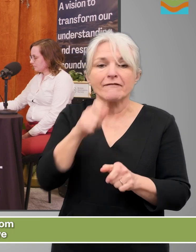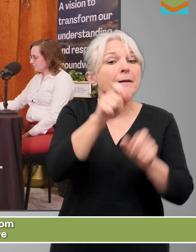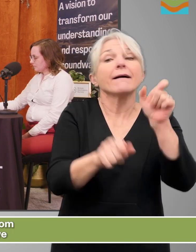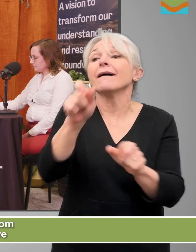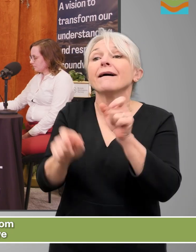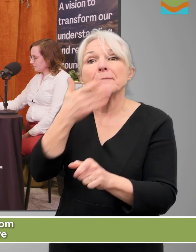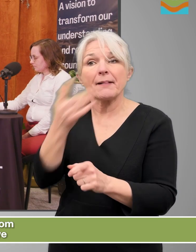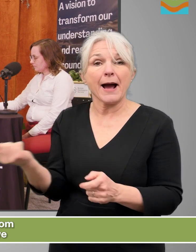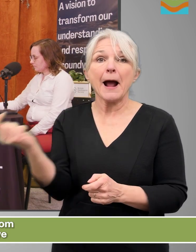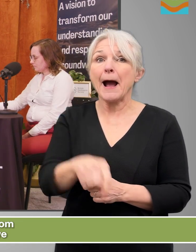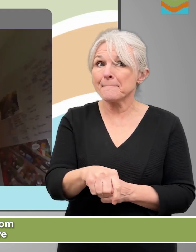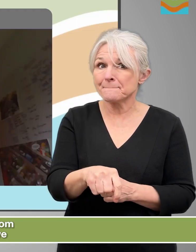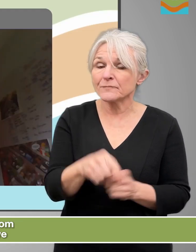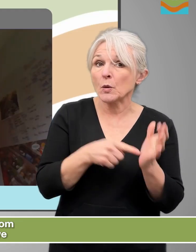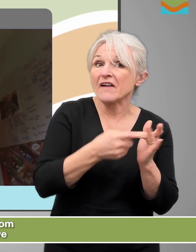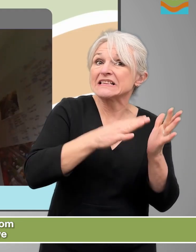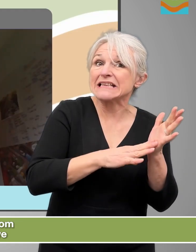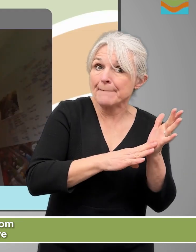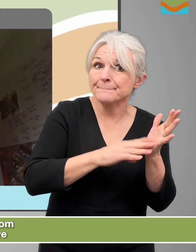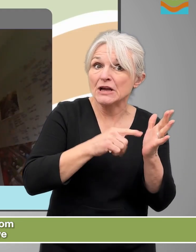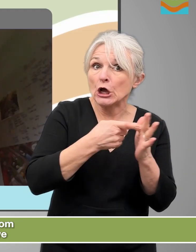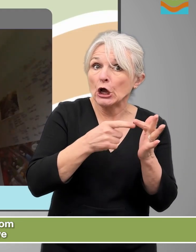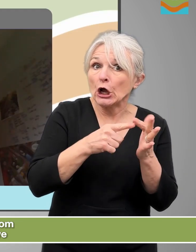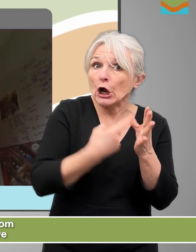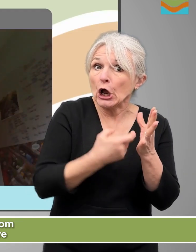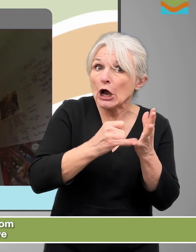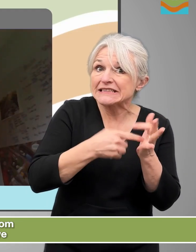We have Holger Kesler from Atkins Realis and we have